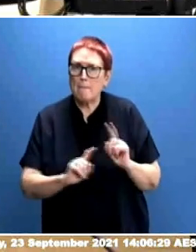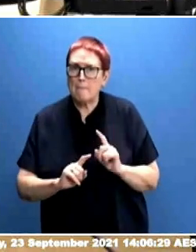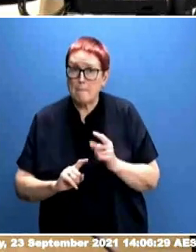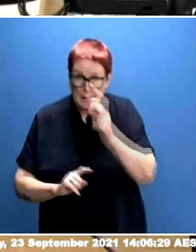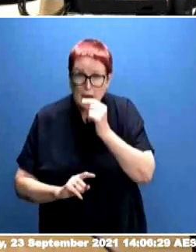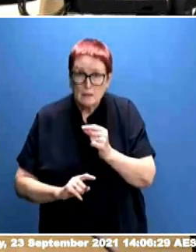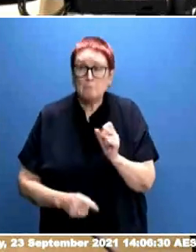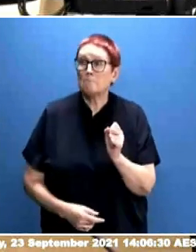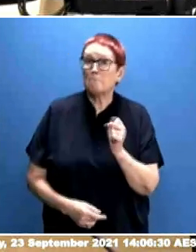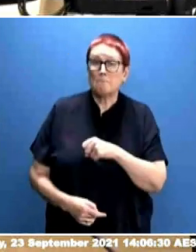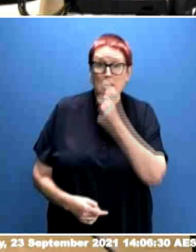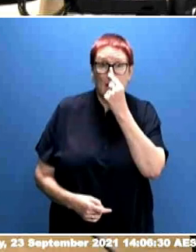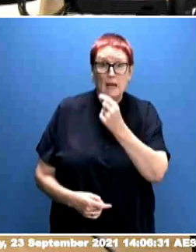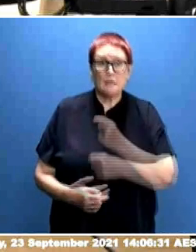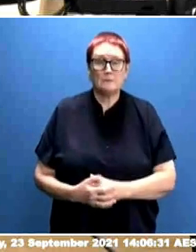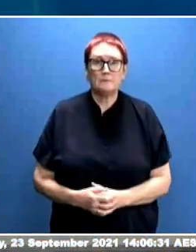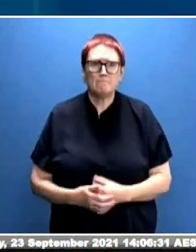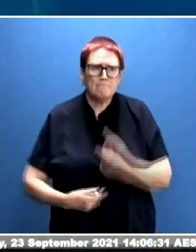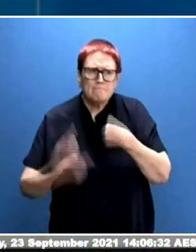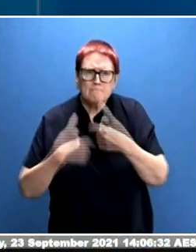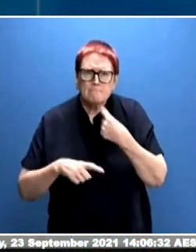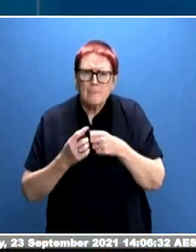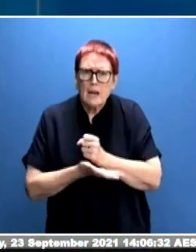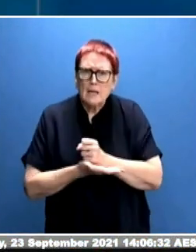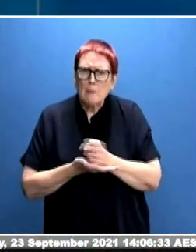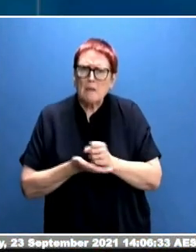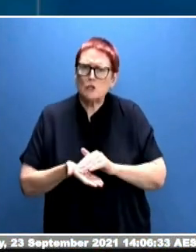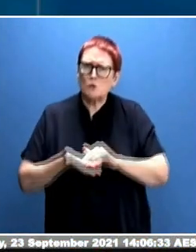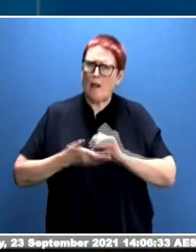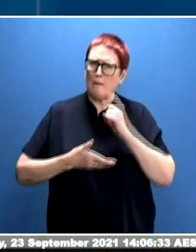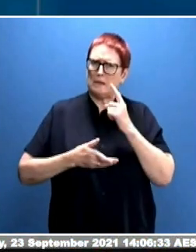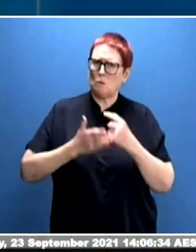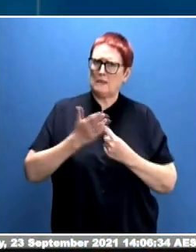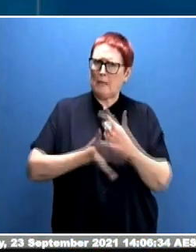Yes, I can. Yes, could you give us those figures please, so we can understand the position today?